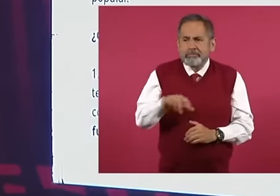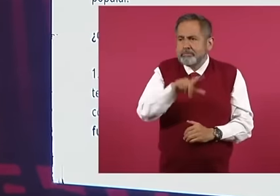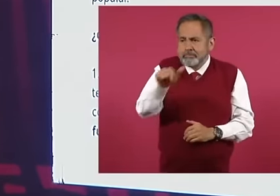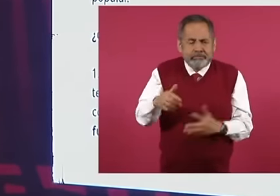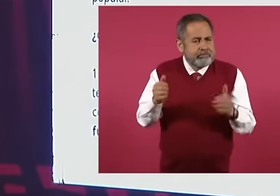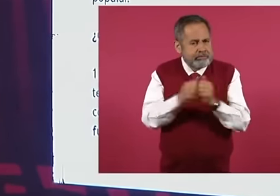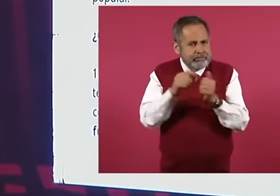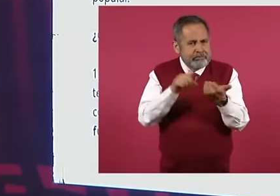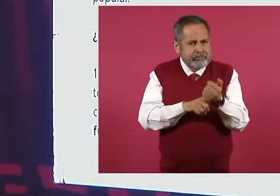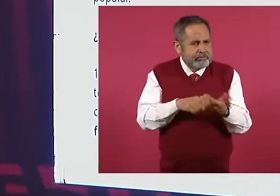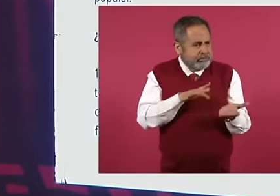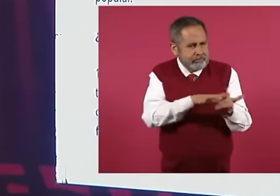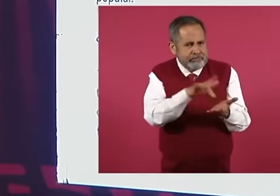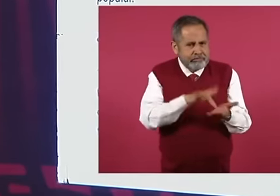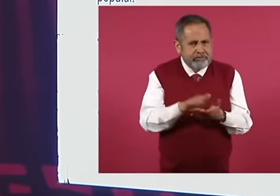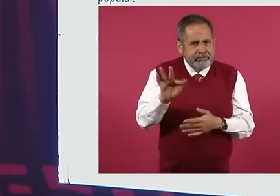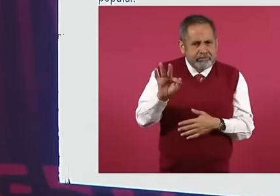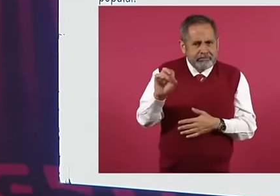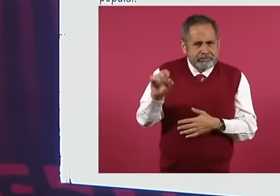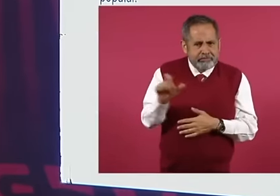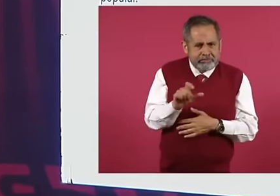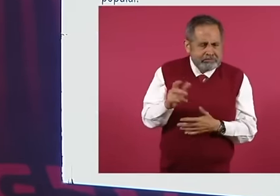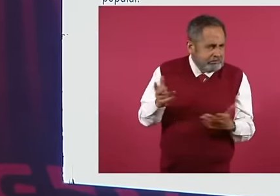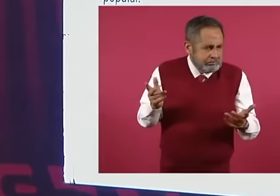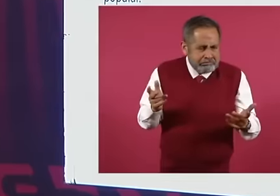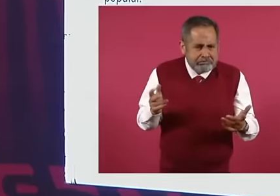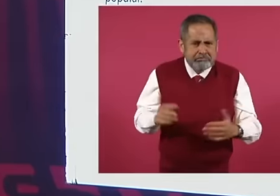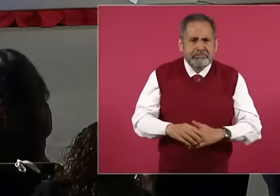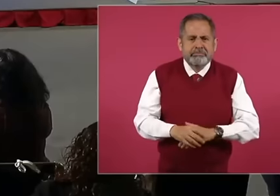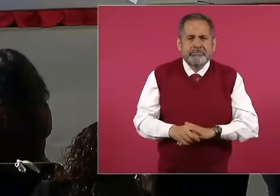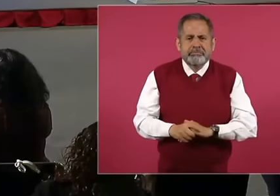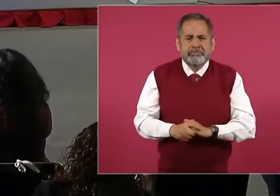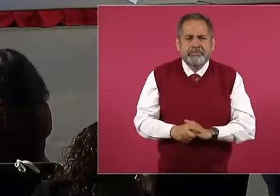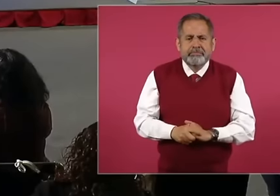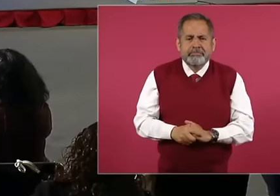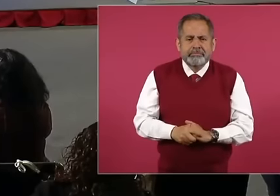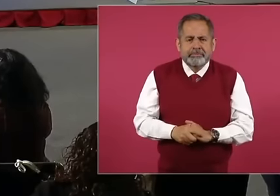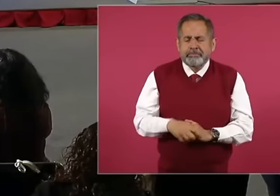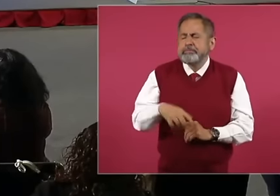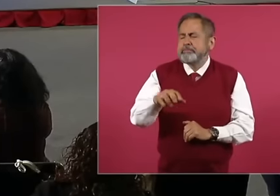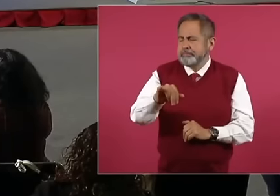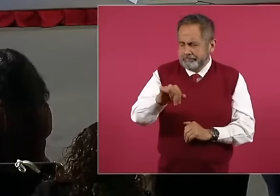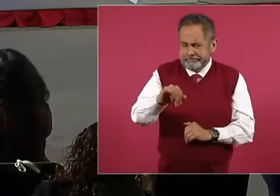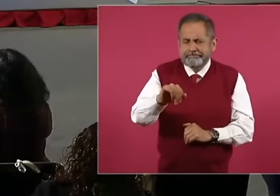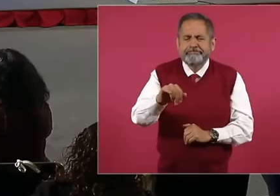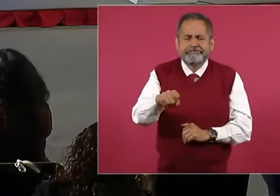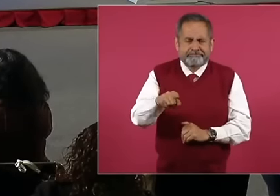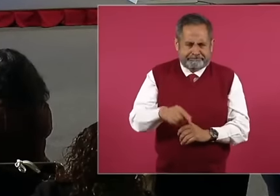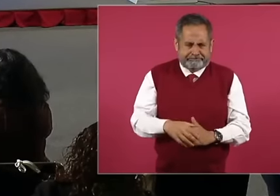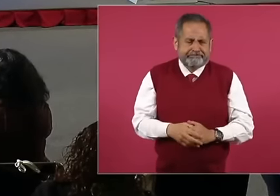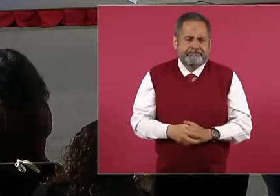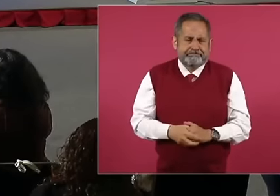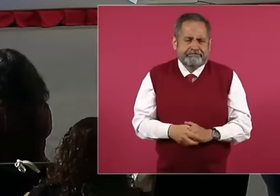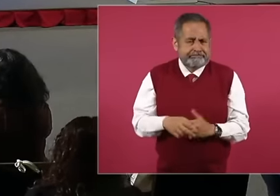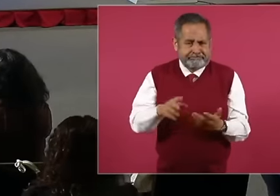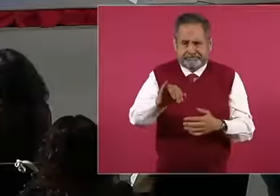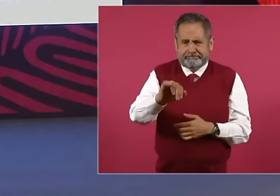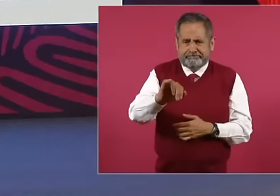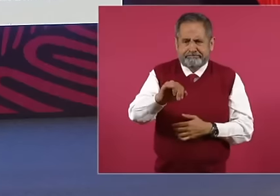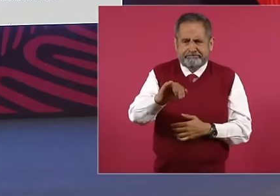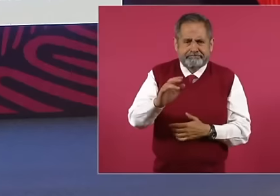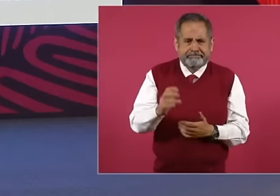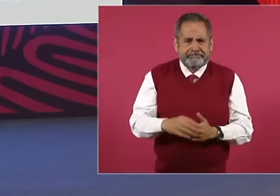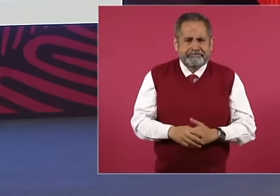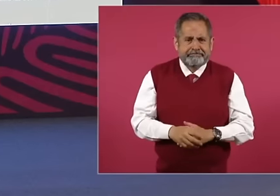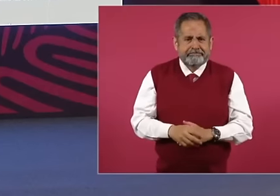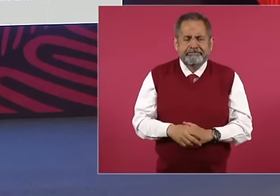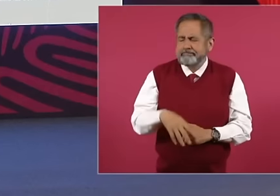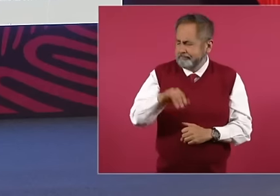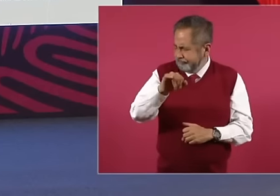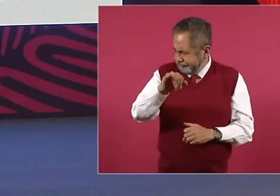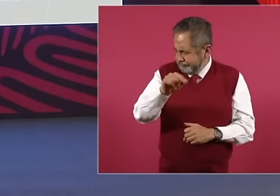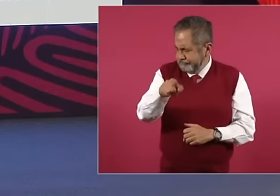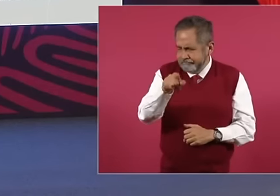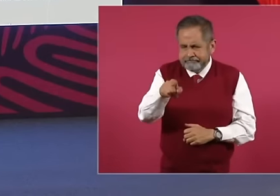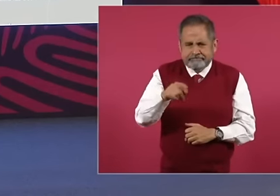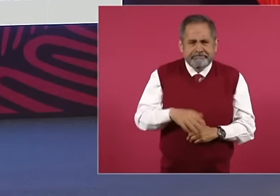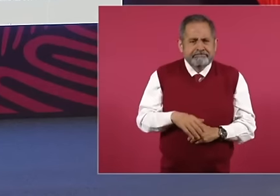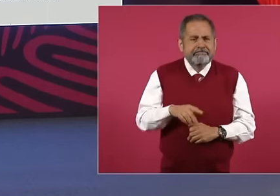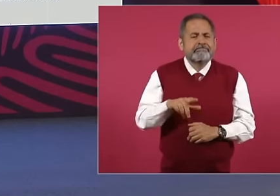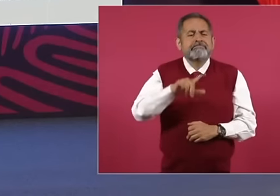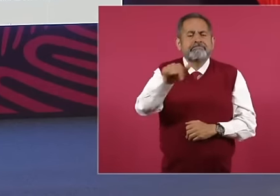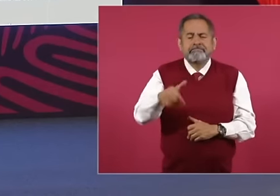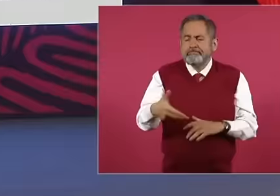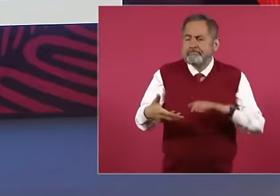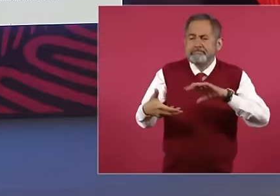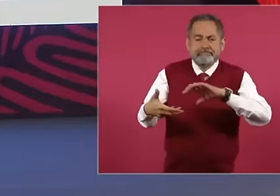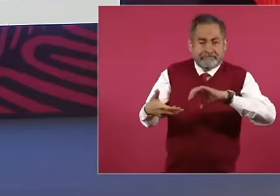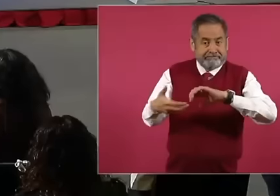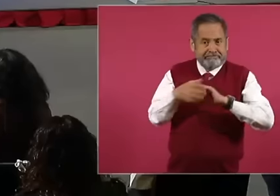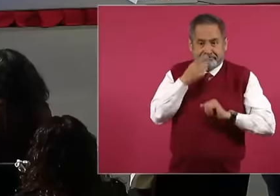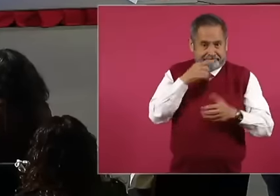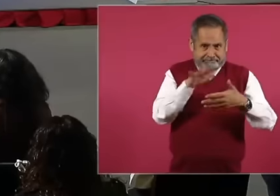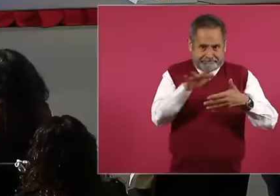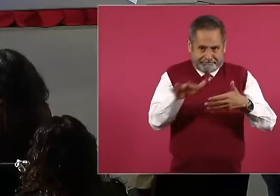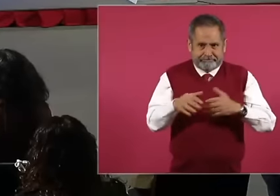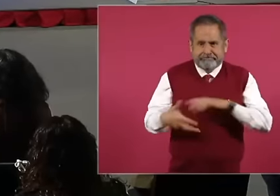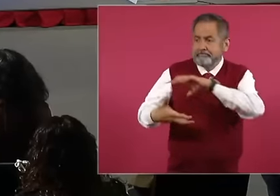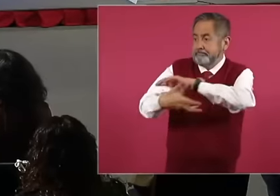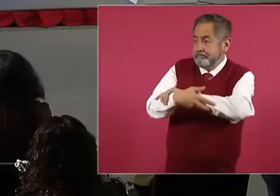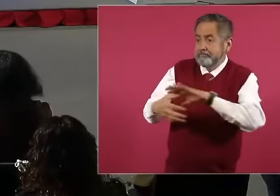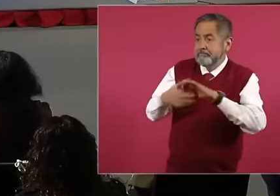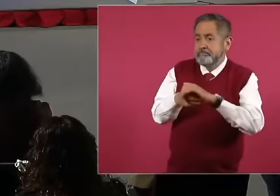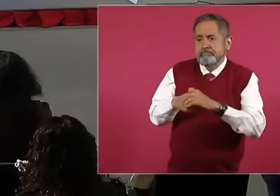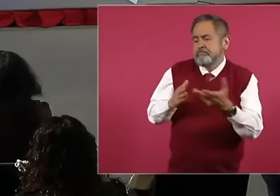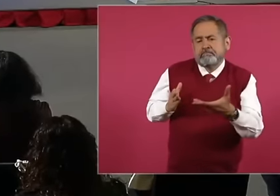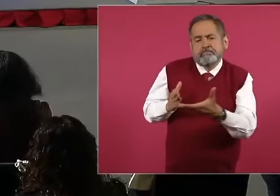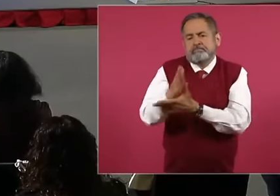no yes yes yes and that the coalition transcends the electoral aspects and is